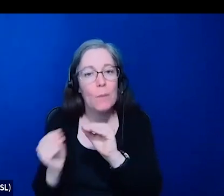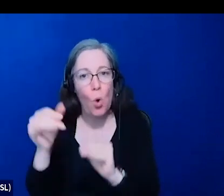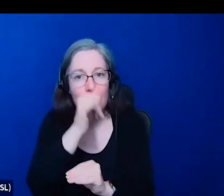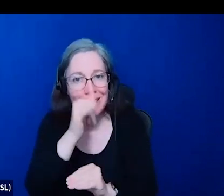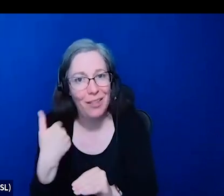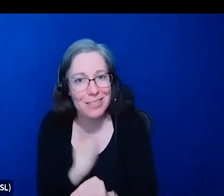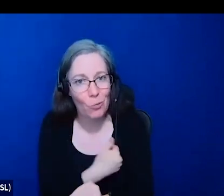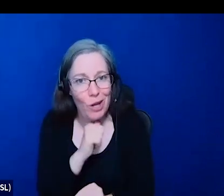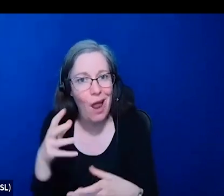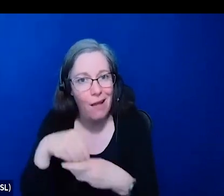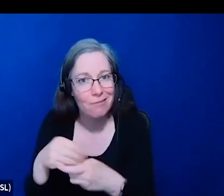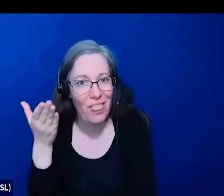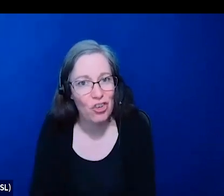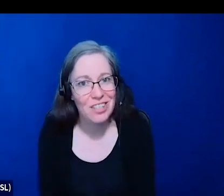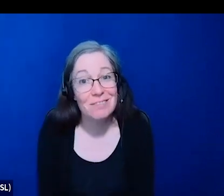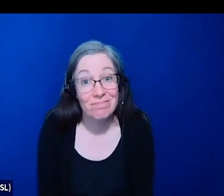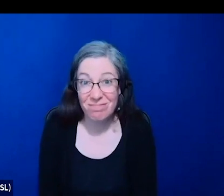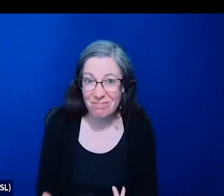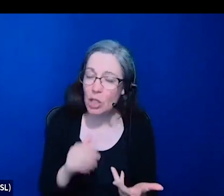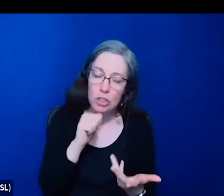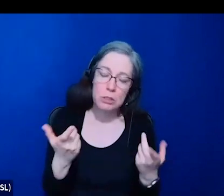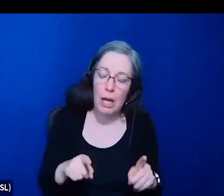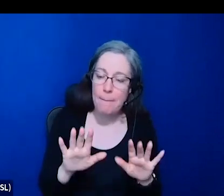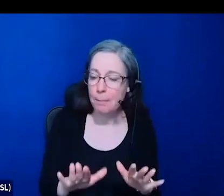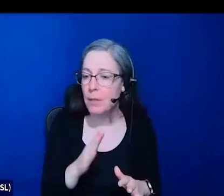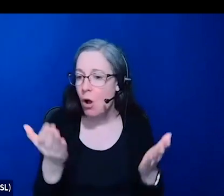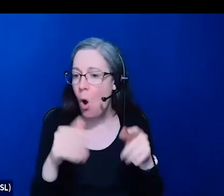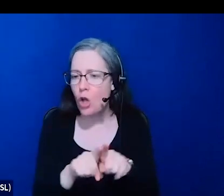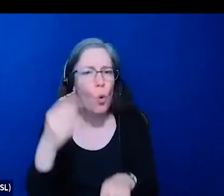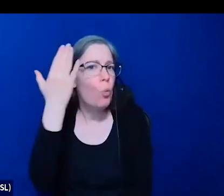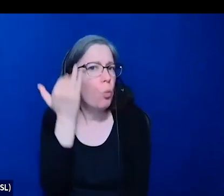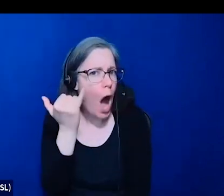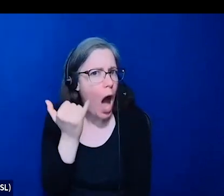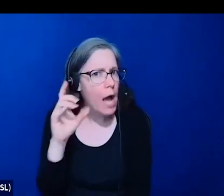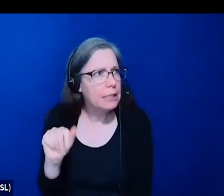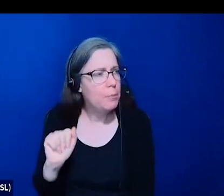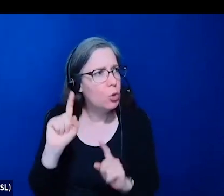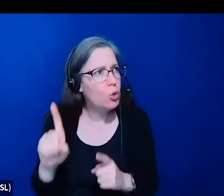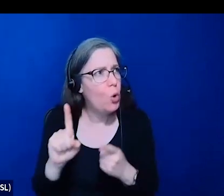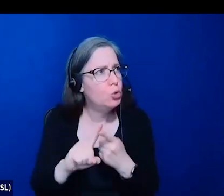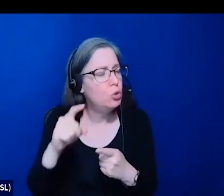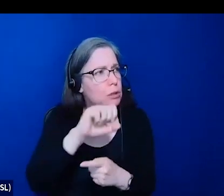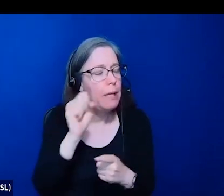I'm also not going to ask why disabled people should go to space. There are ethical, economic,